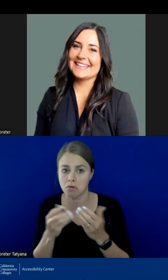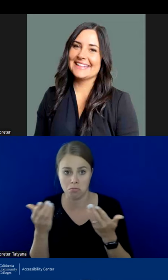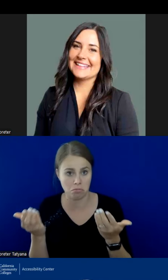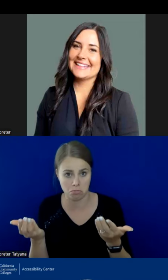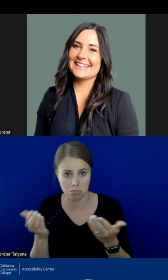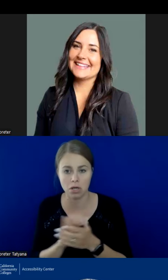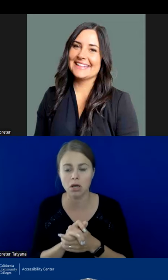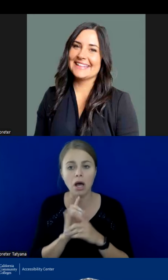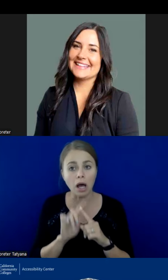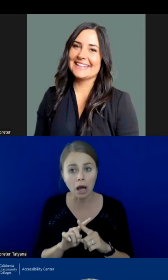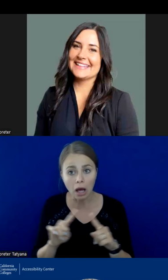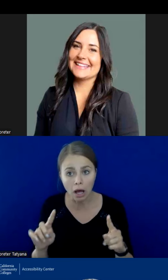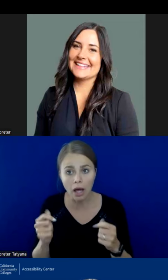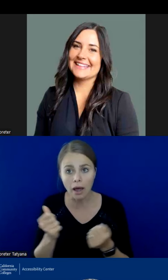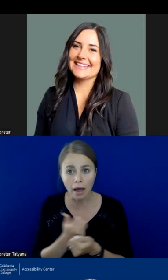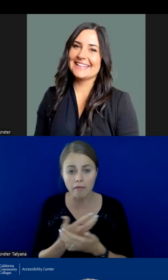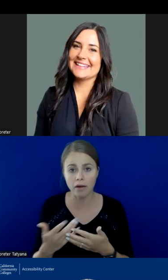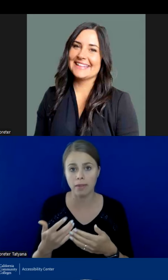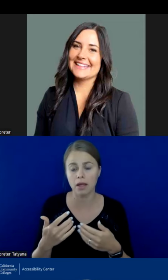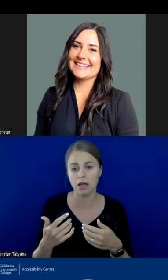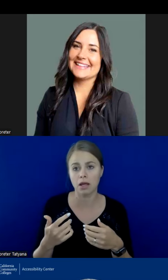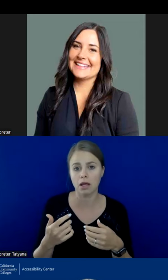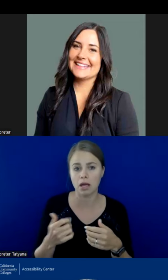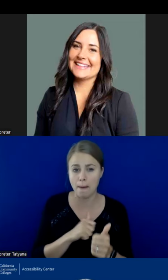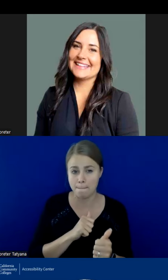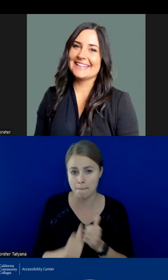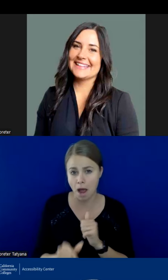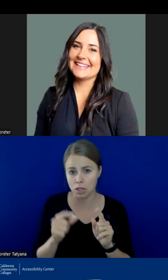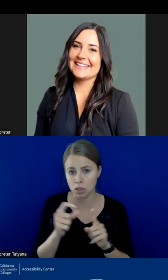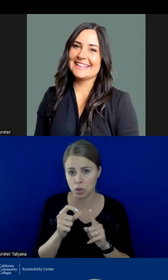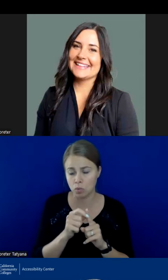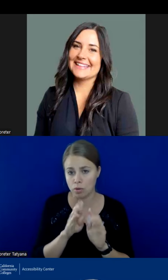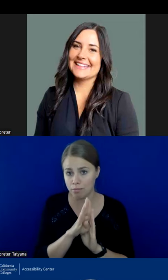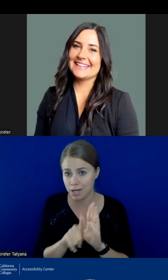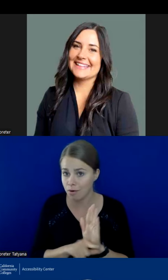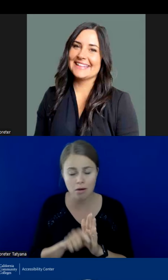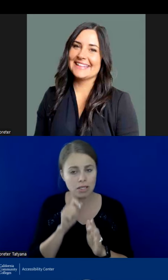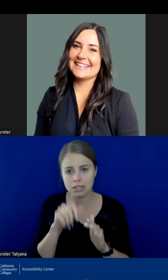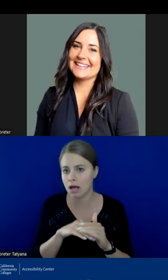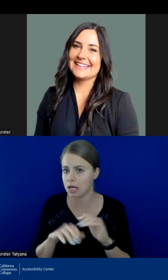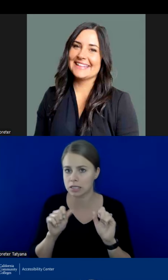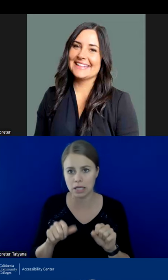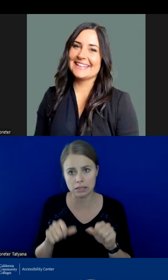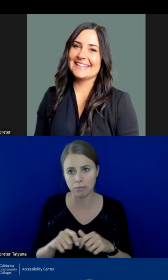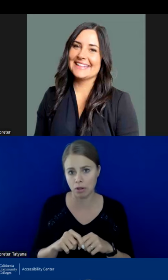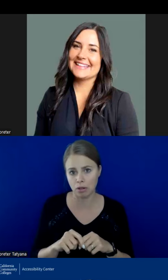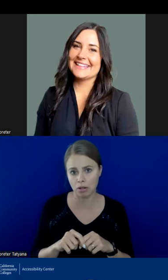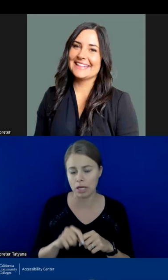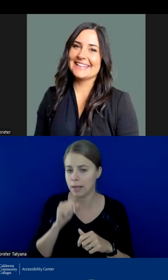However, everything that is past the word the background is not accessible, it doesn't meet, --